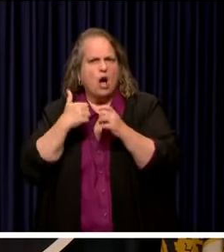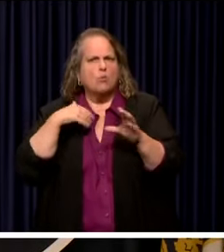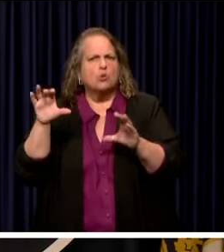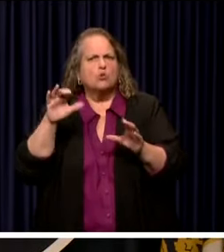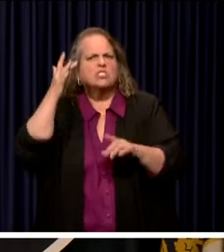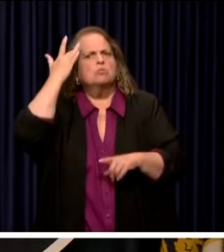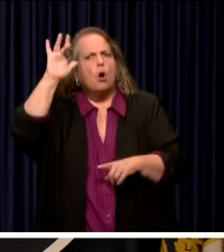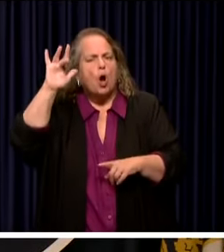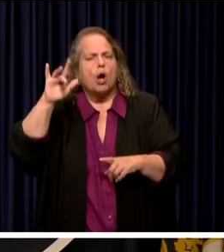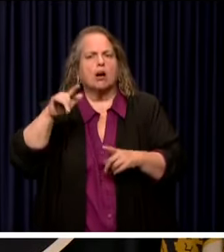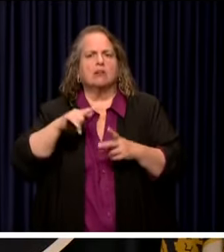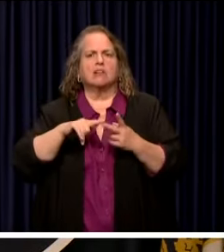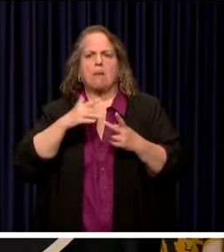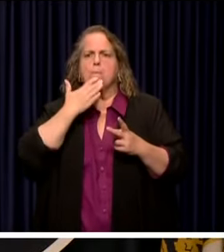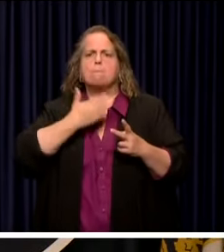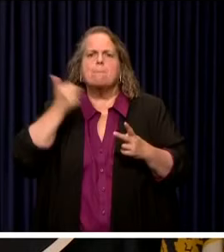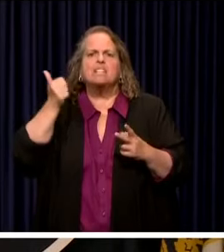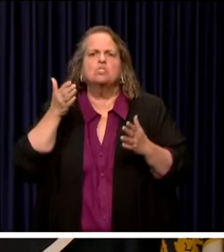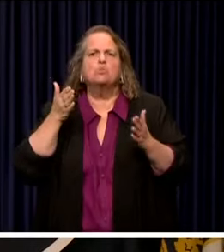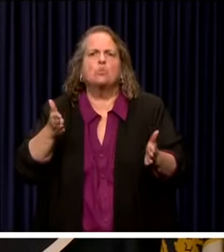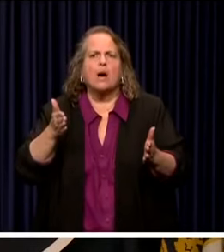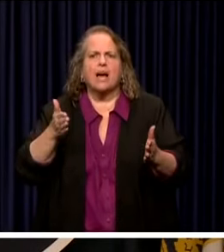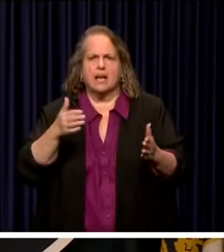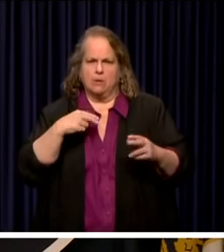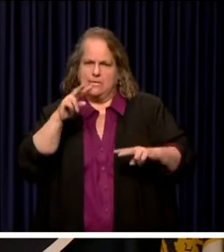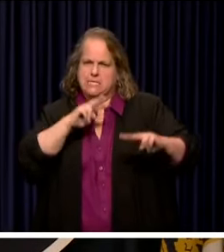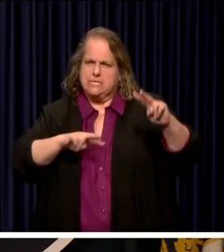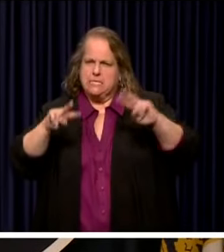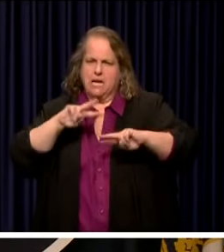BACKFIRE.